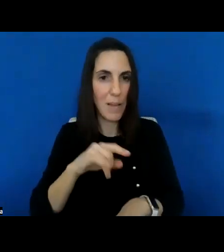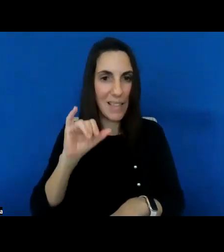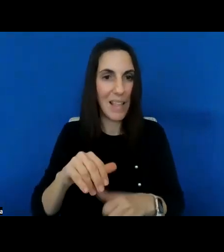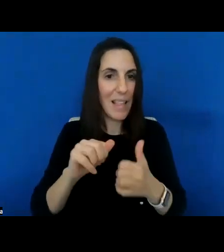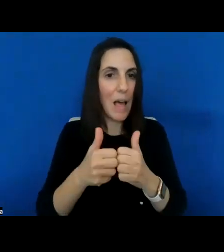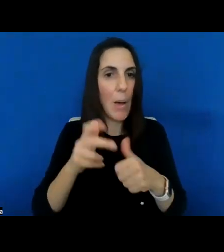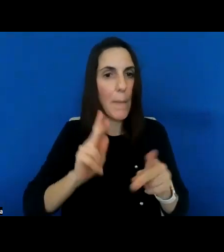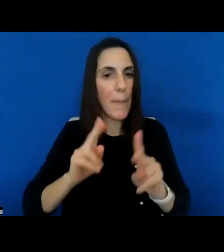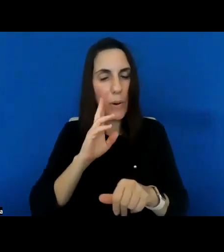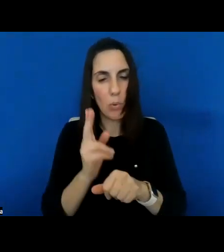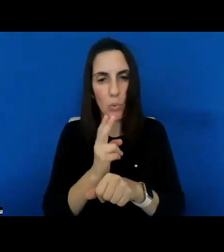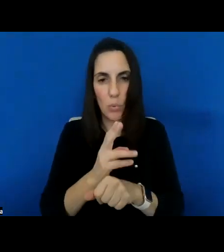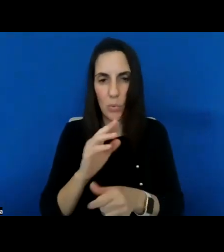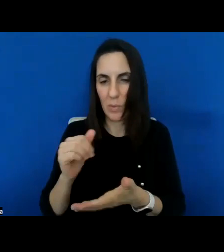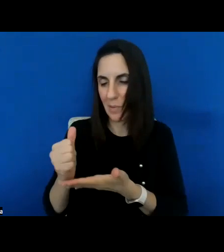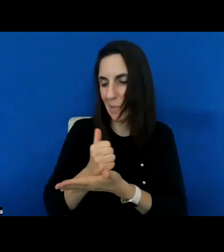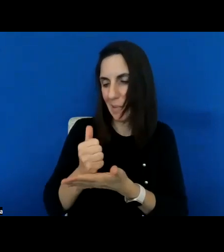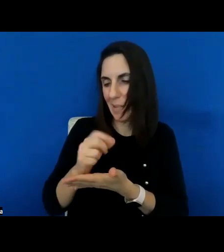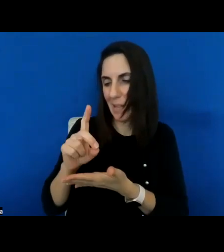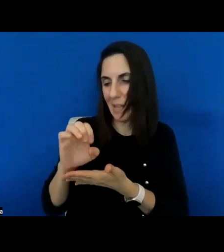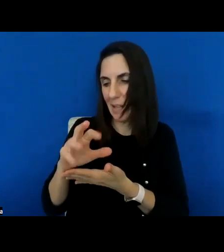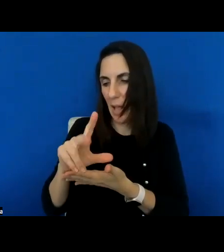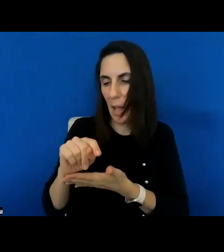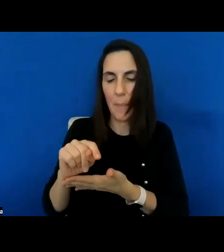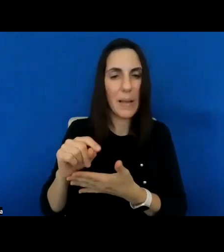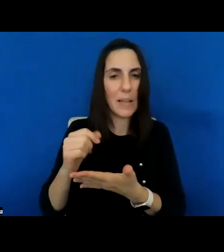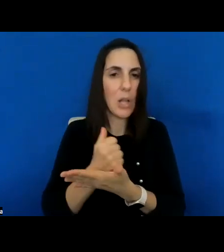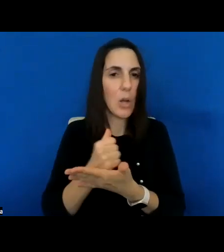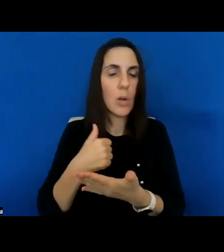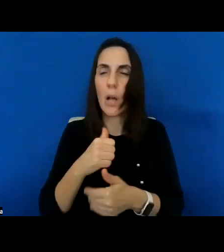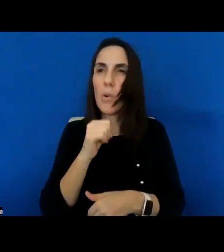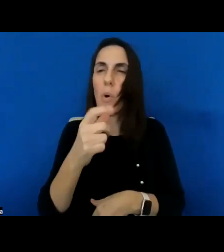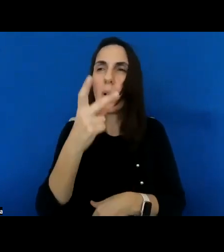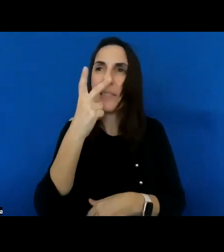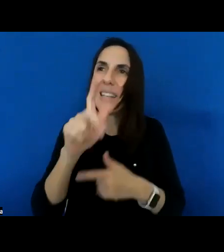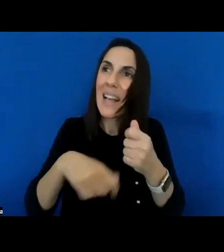are using their debit card. 11:41:41 Now I don't get exact transactions like it. 11:41:44 Broad category. So, for example,